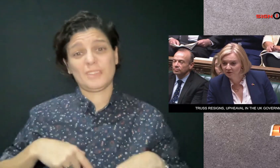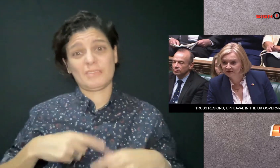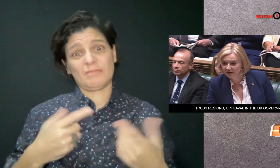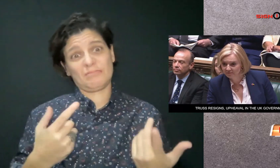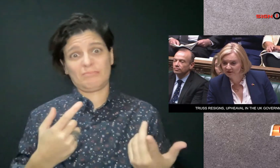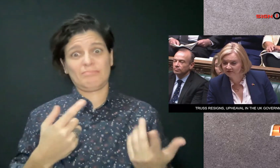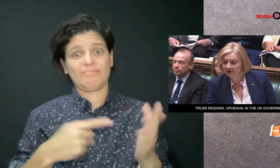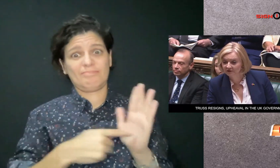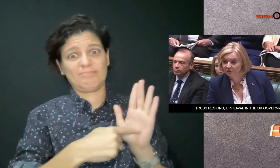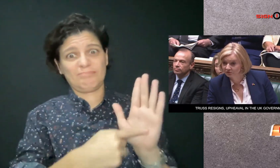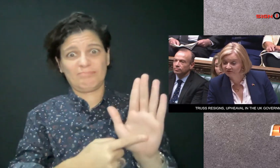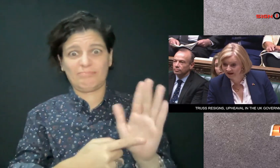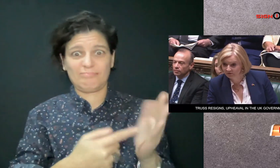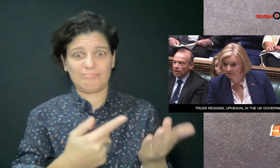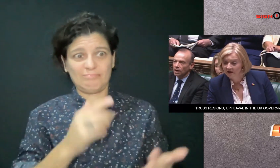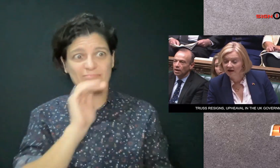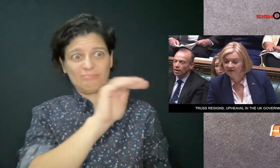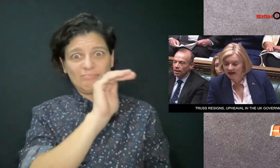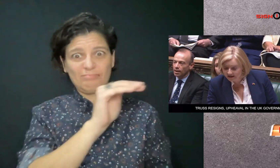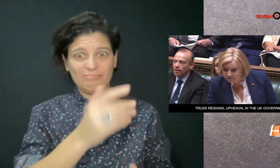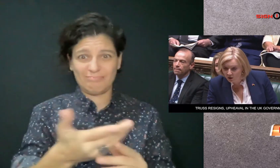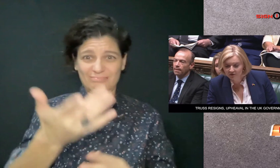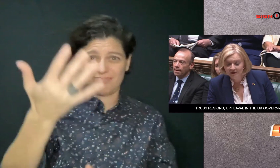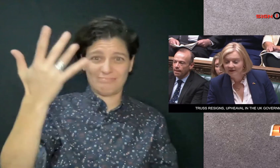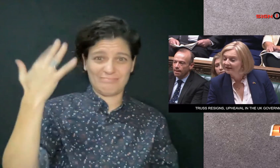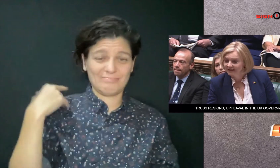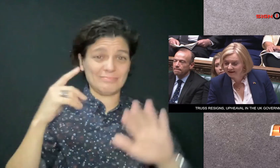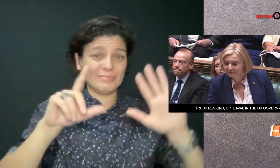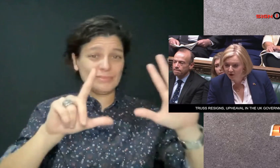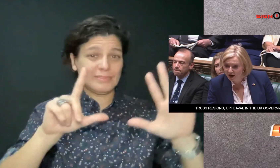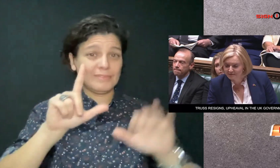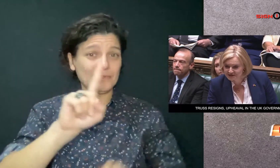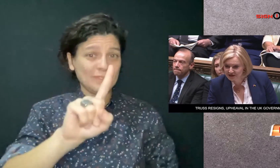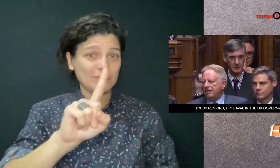the first prime minister in 71 years to resigned to a king